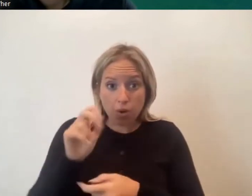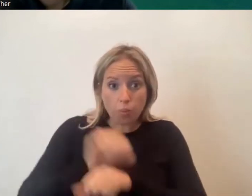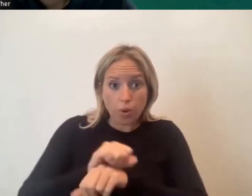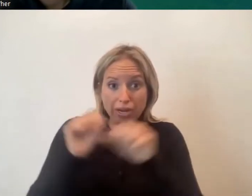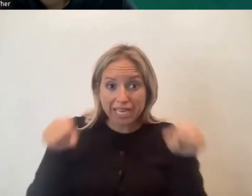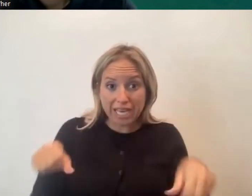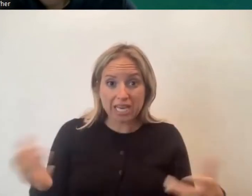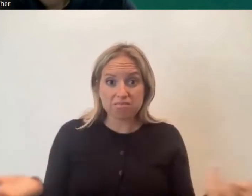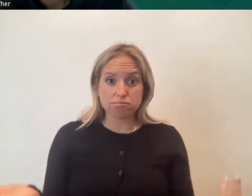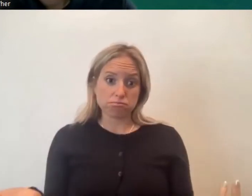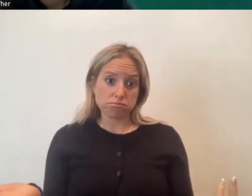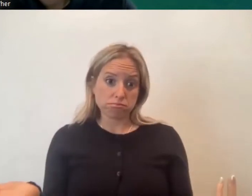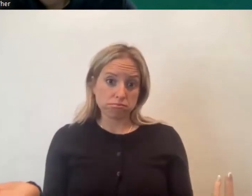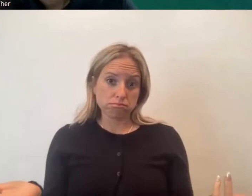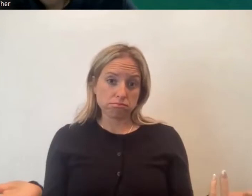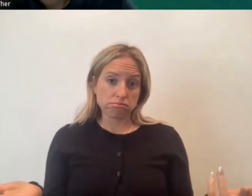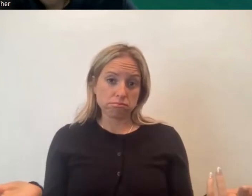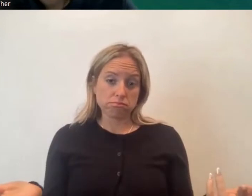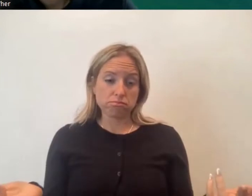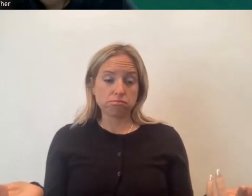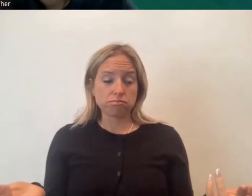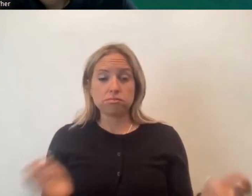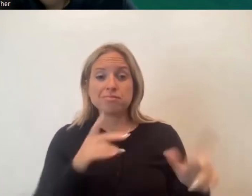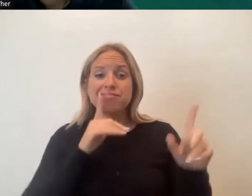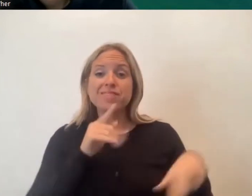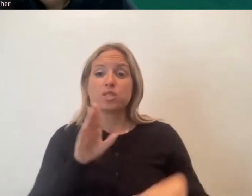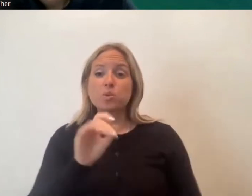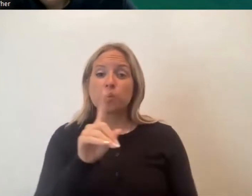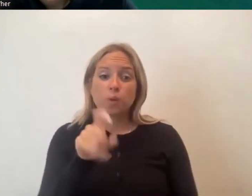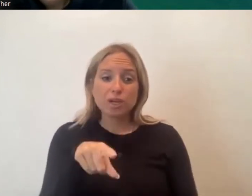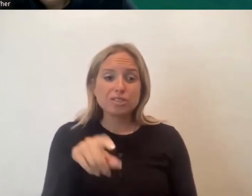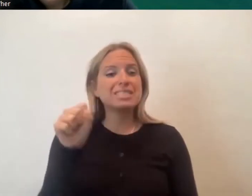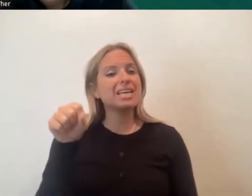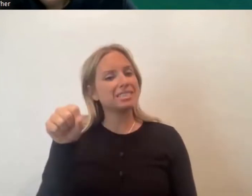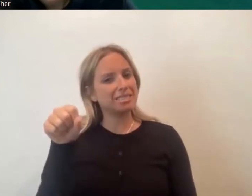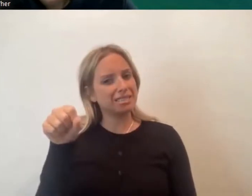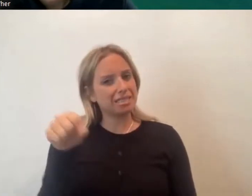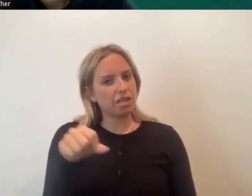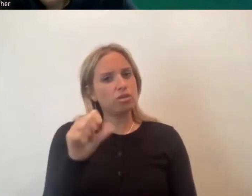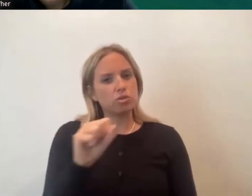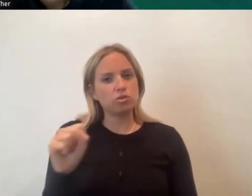So I guess the answer your question is yeah, Social Security will kind of check in from